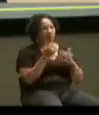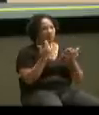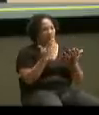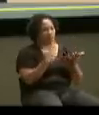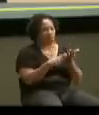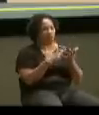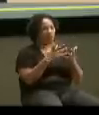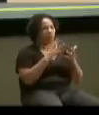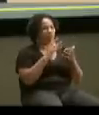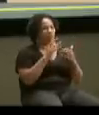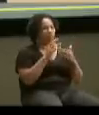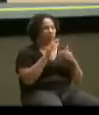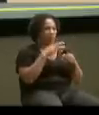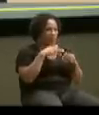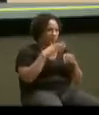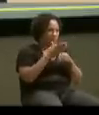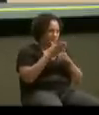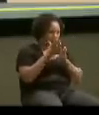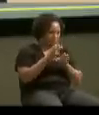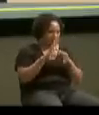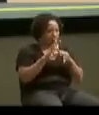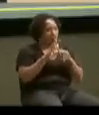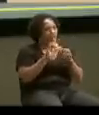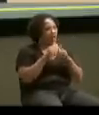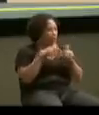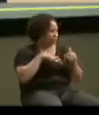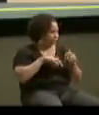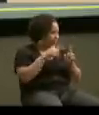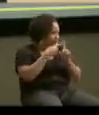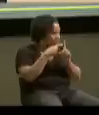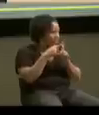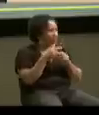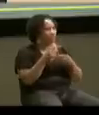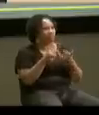THE PARTNERSHIP, WHAT BENEFITS IT OFFERS TO YOU, WHAT SOME